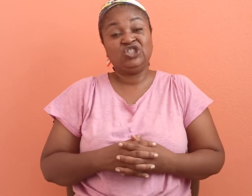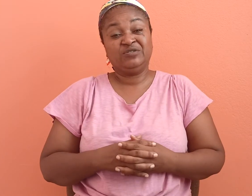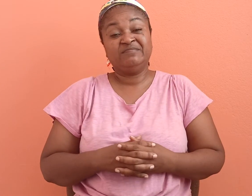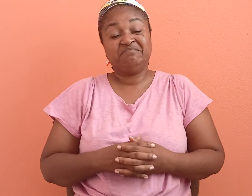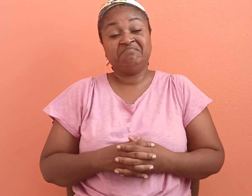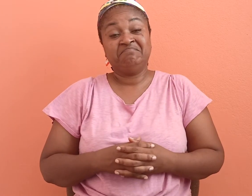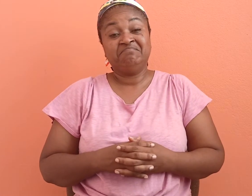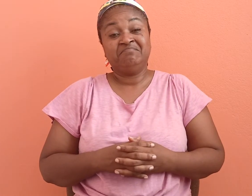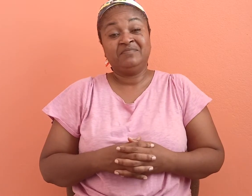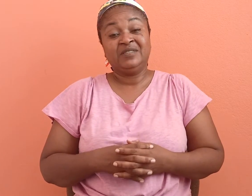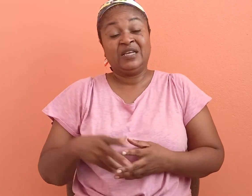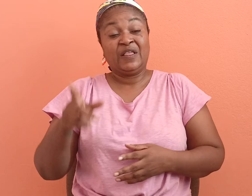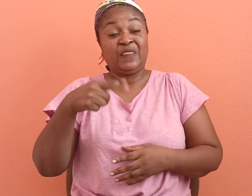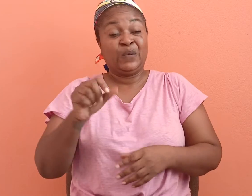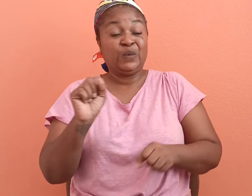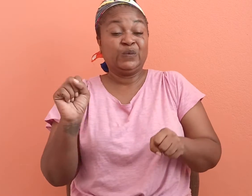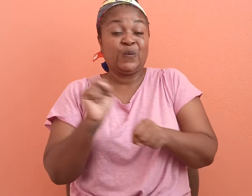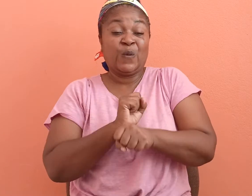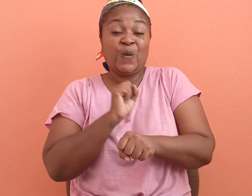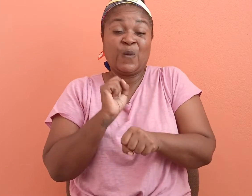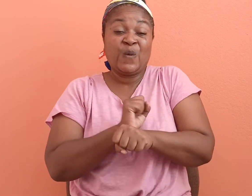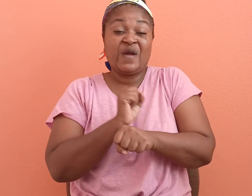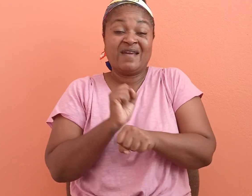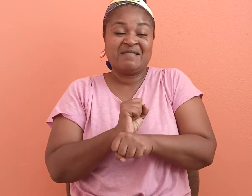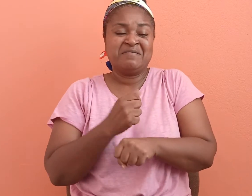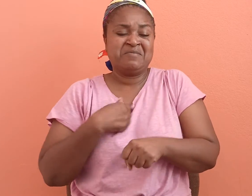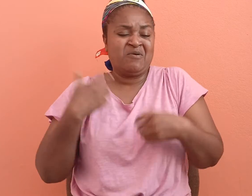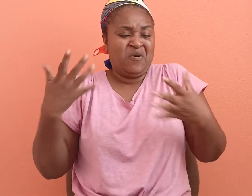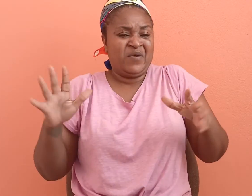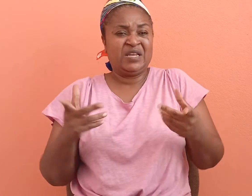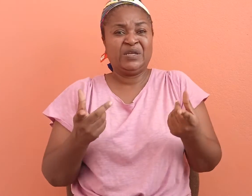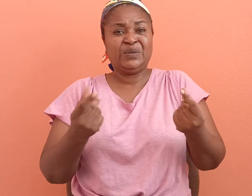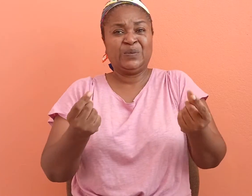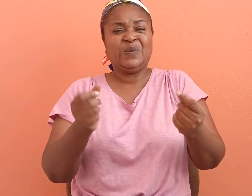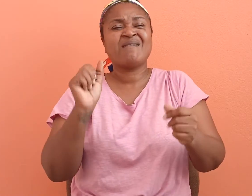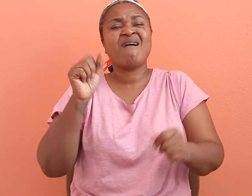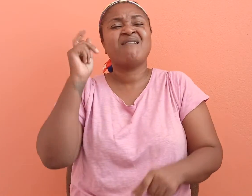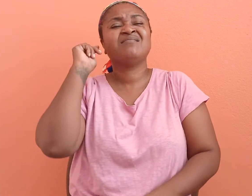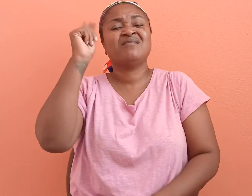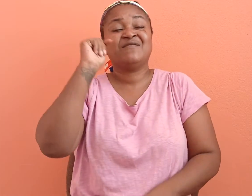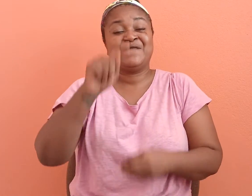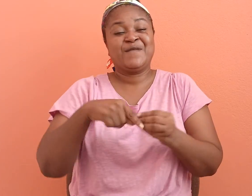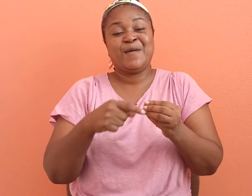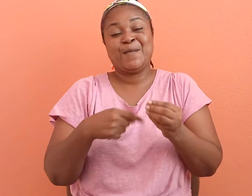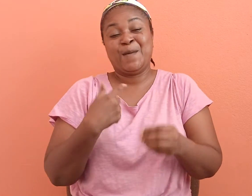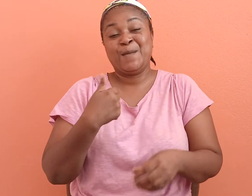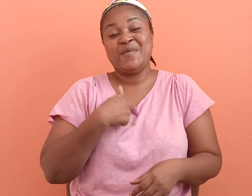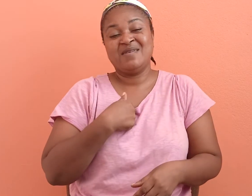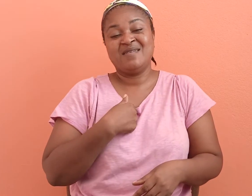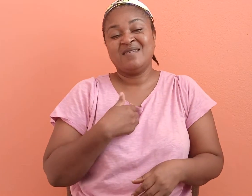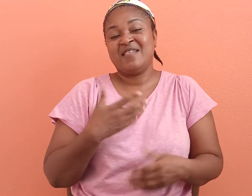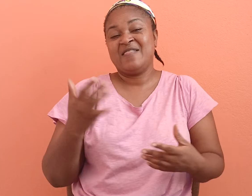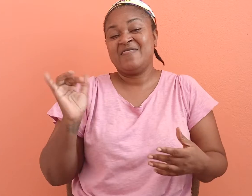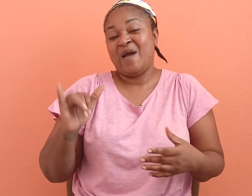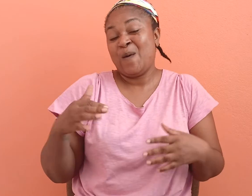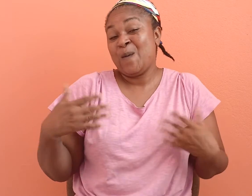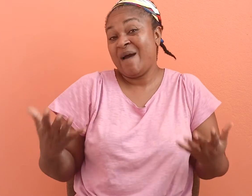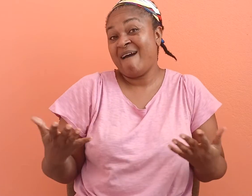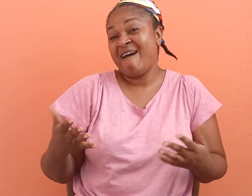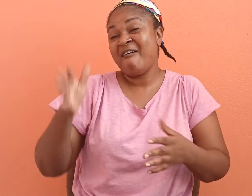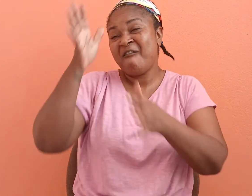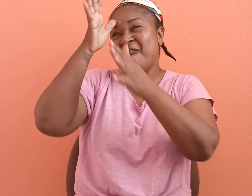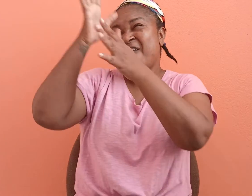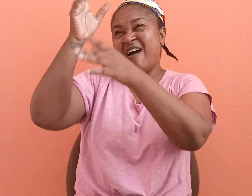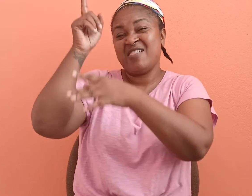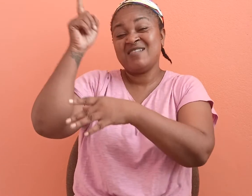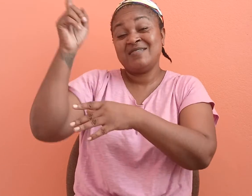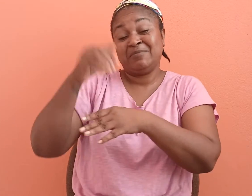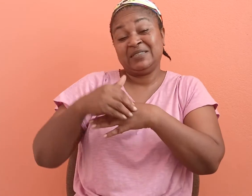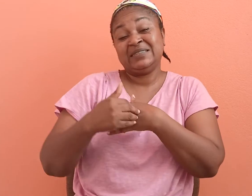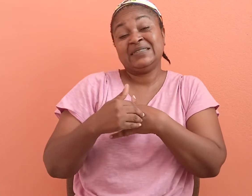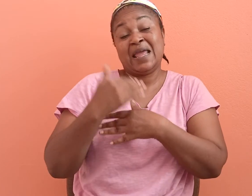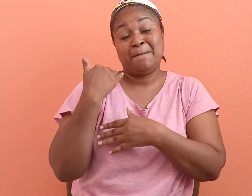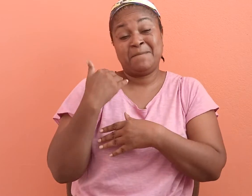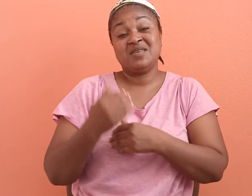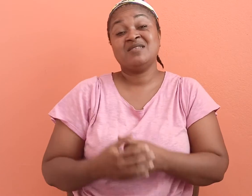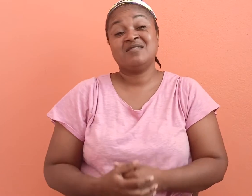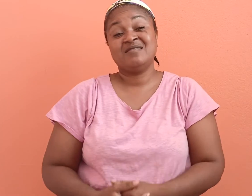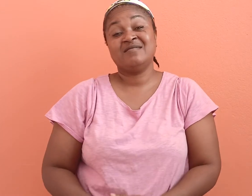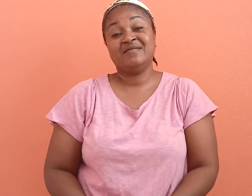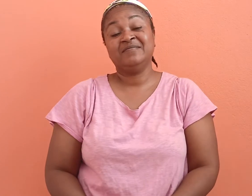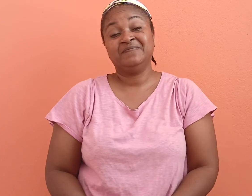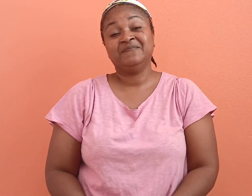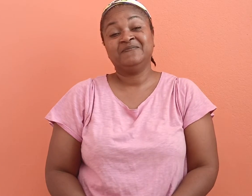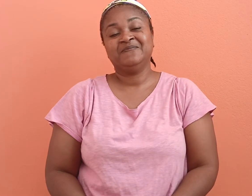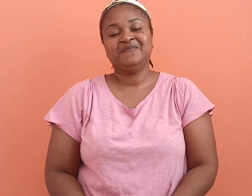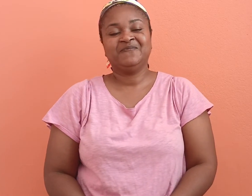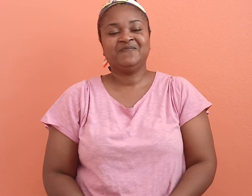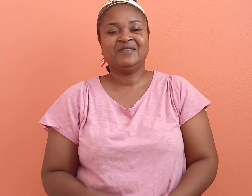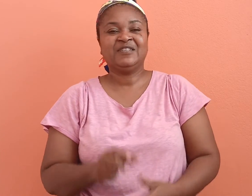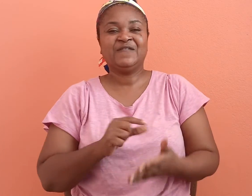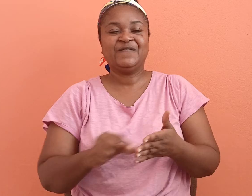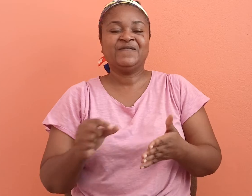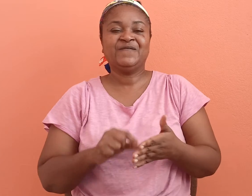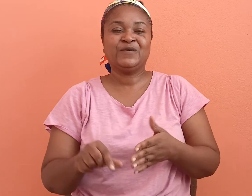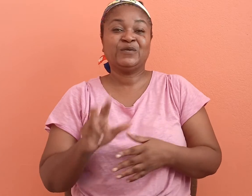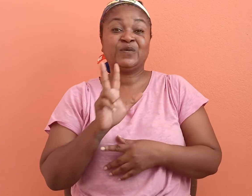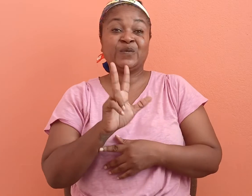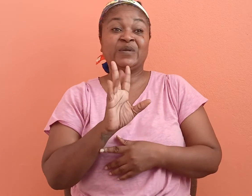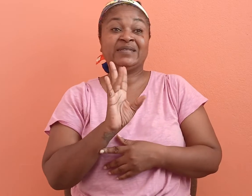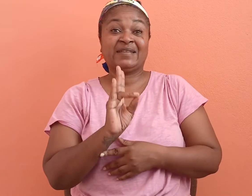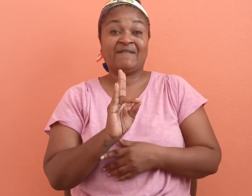These works I do testify about me that the Father sent me. 37 And the Father who sent